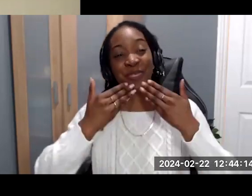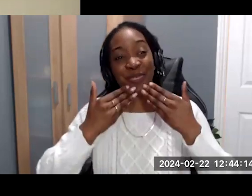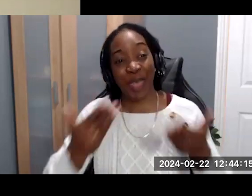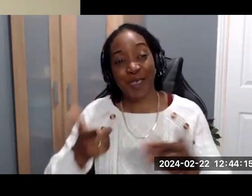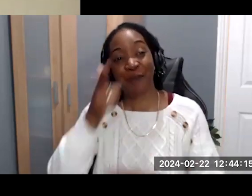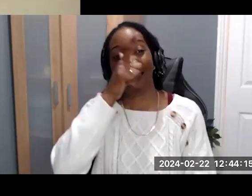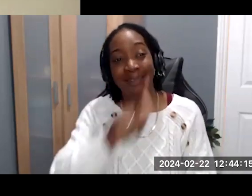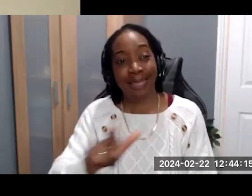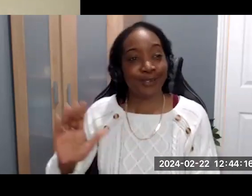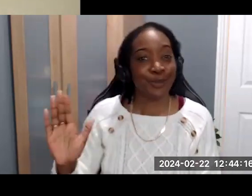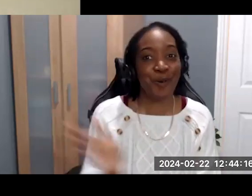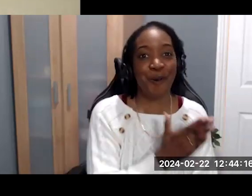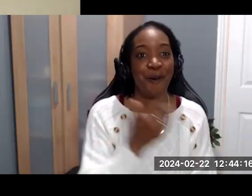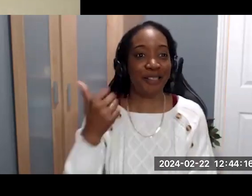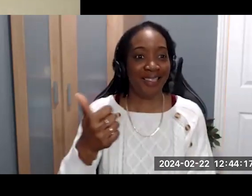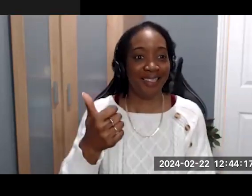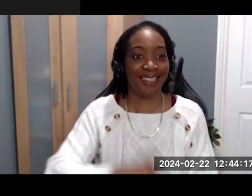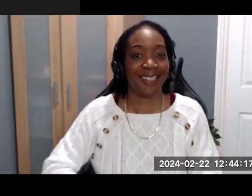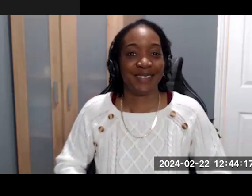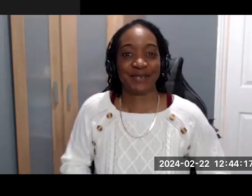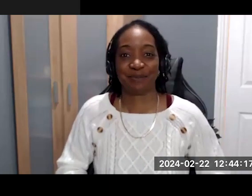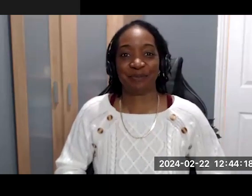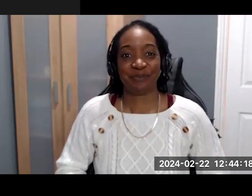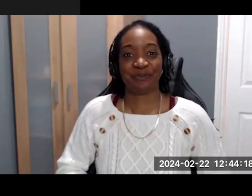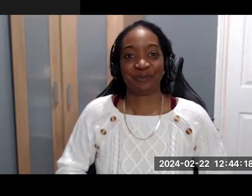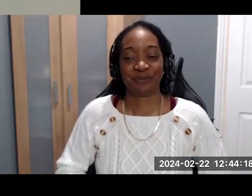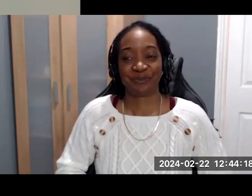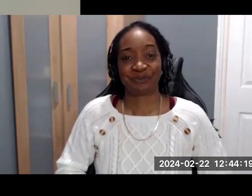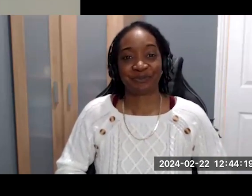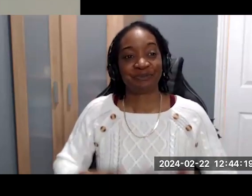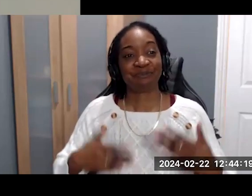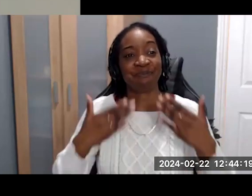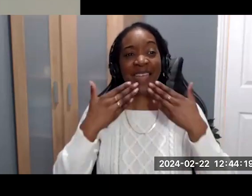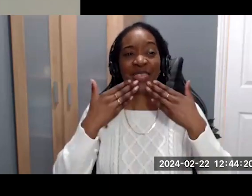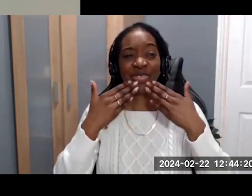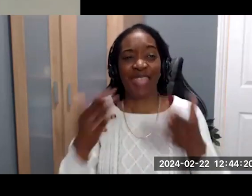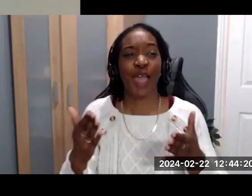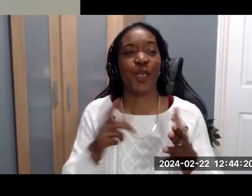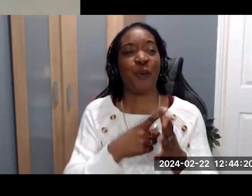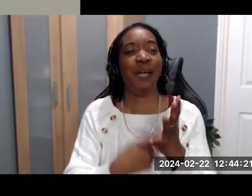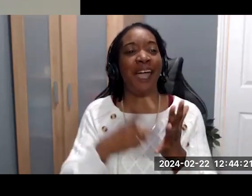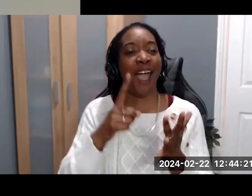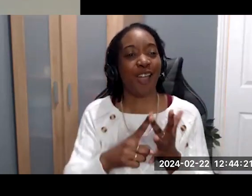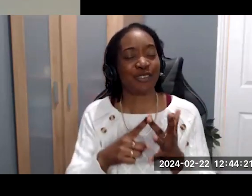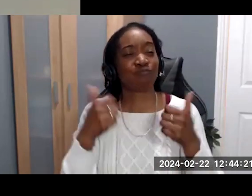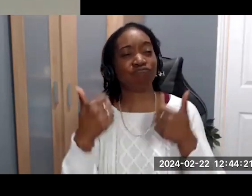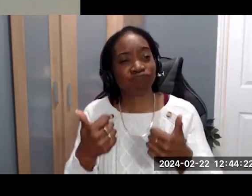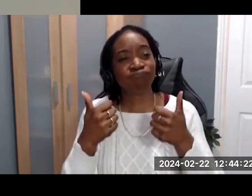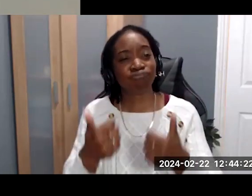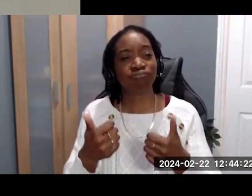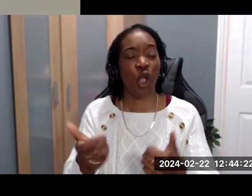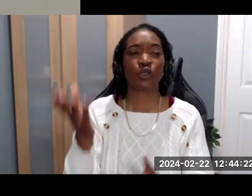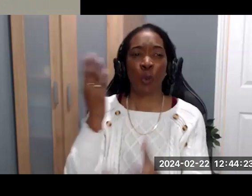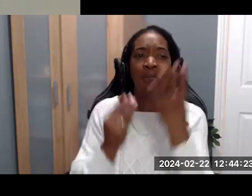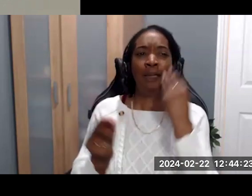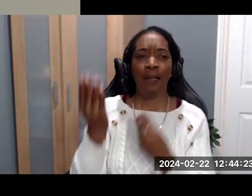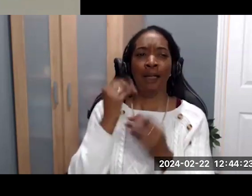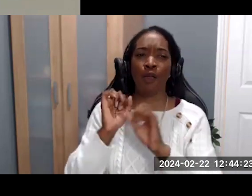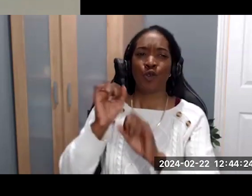luck thank you Ari um it's great to hear about your experience last year and to share some of